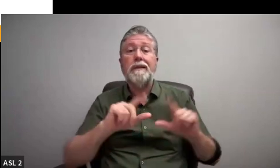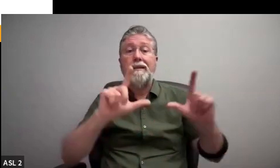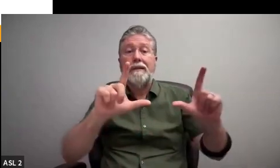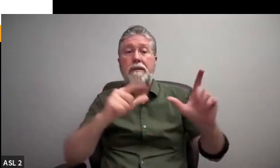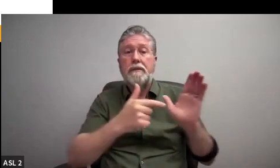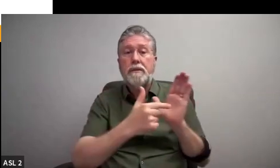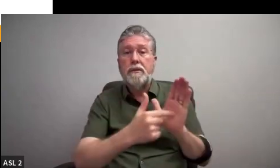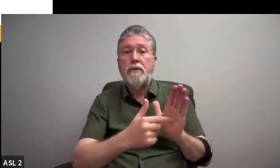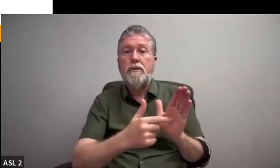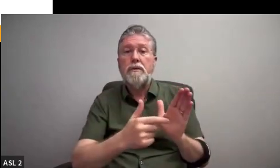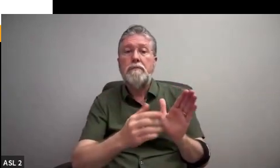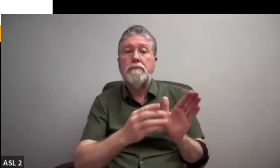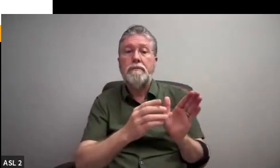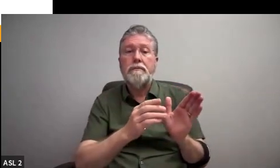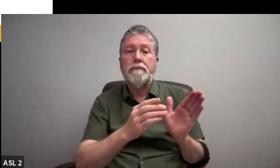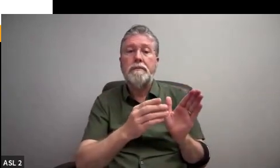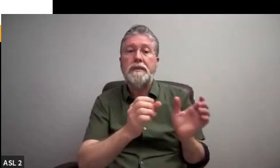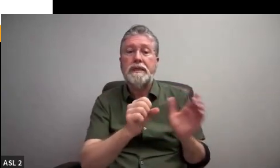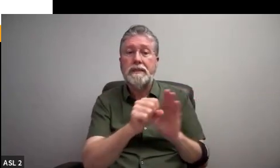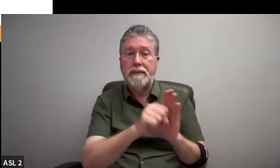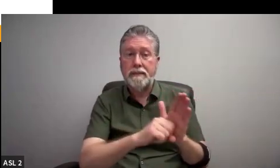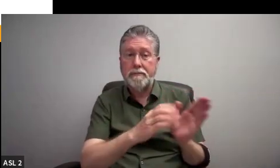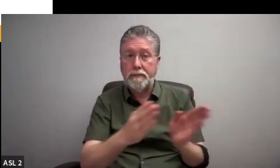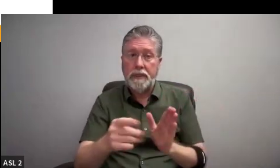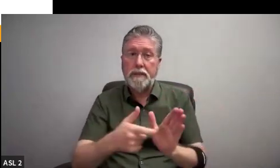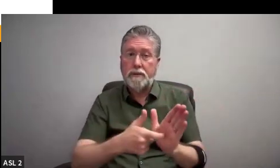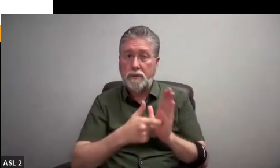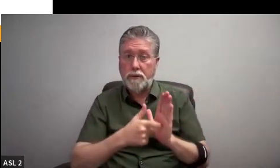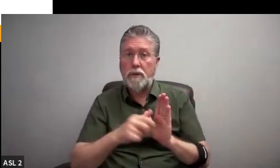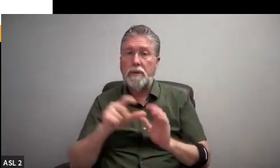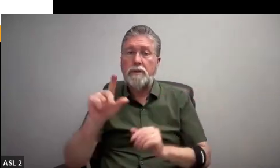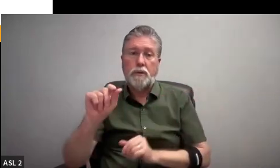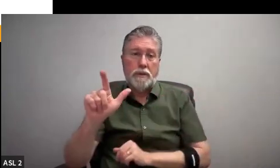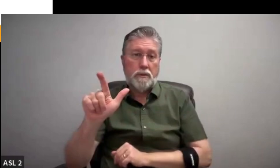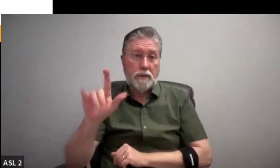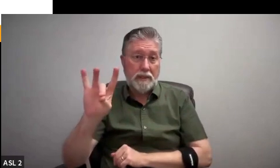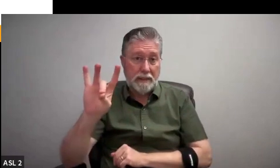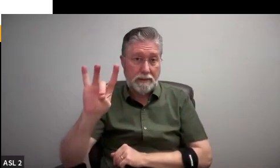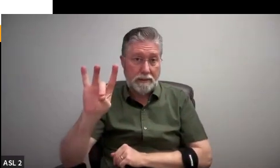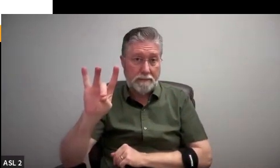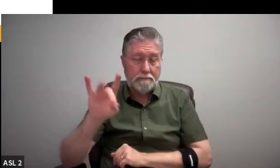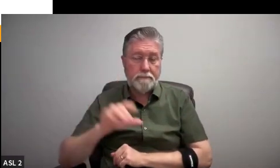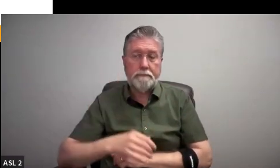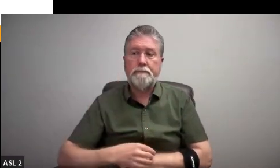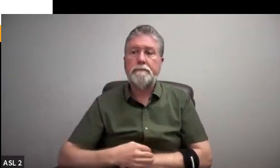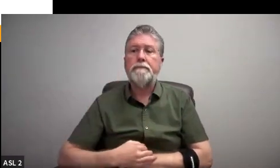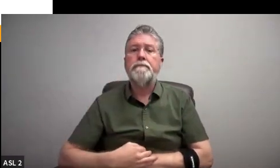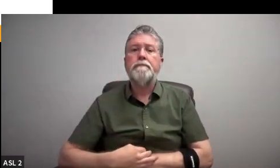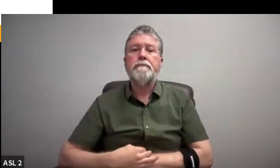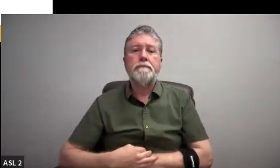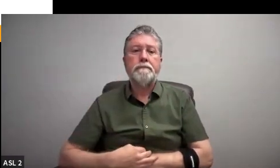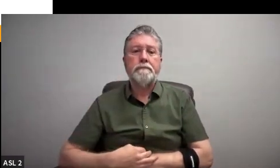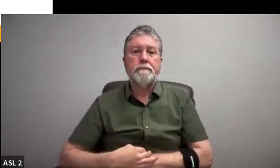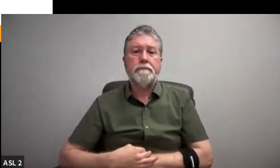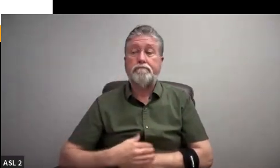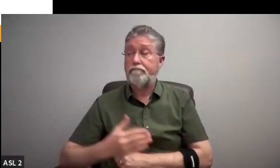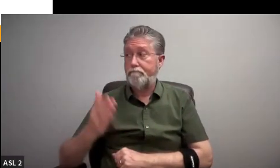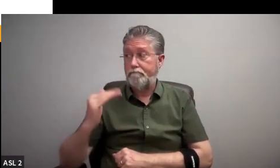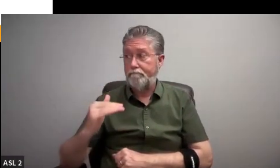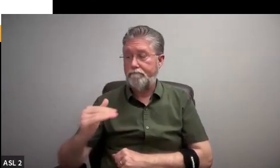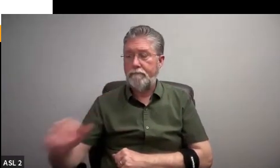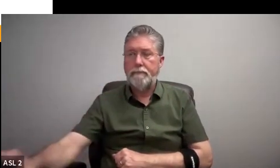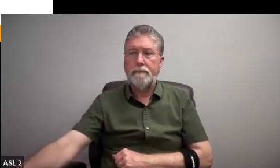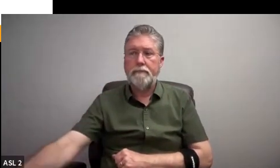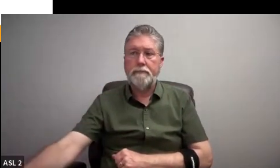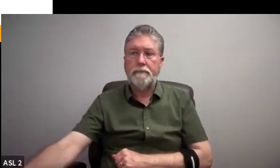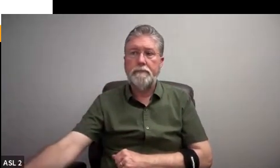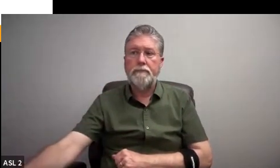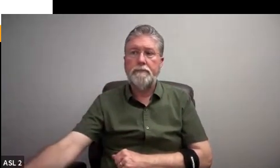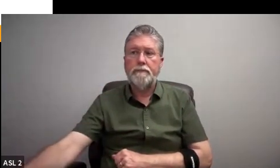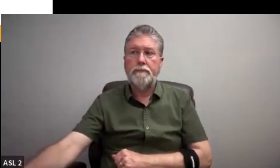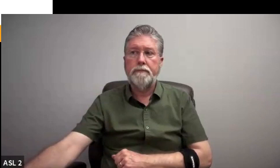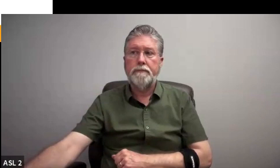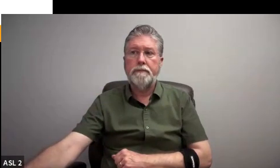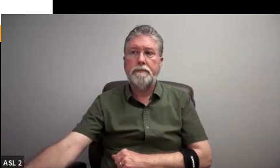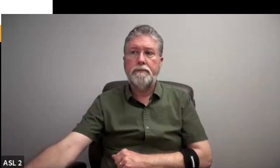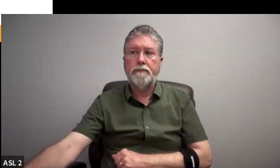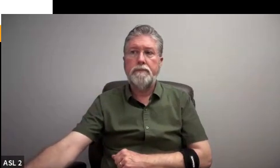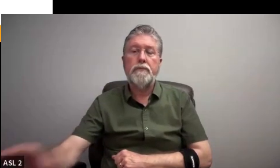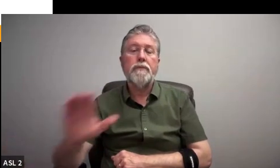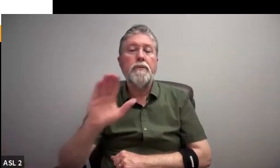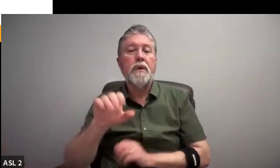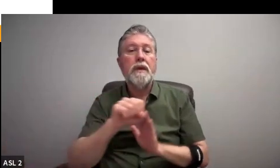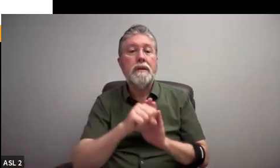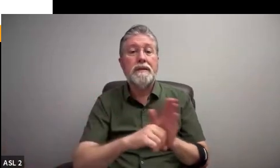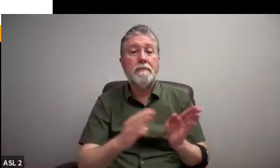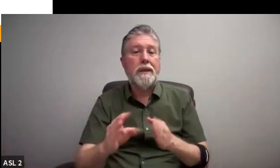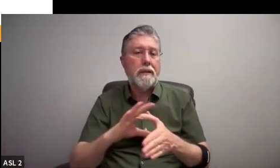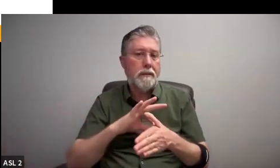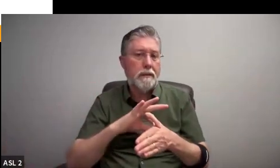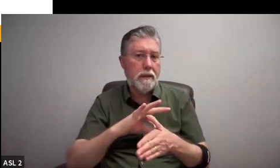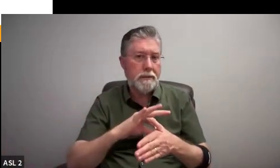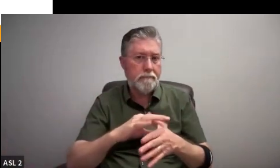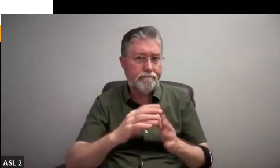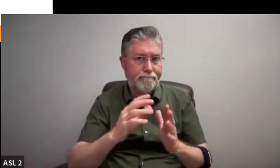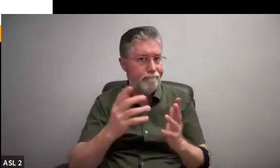plans due in 2028. Next slide please. State plan content. The state plan content